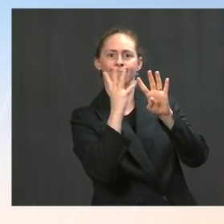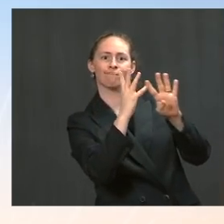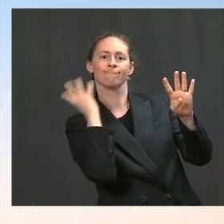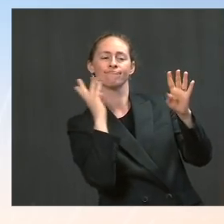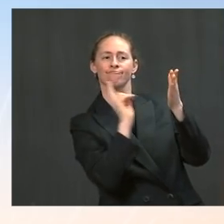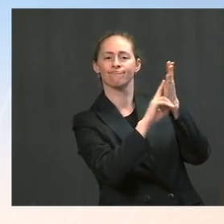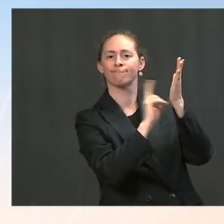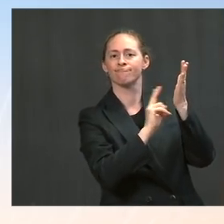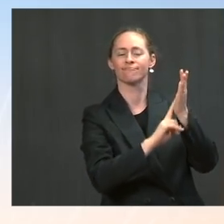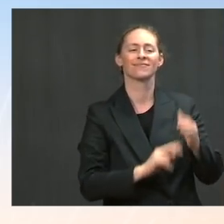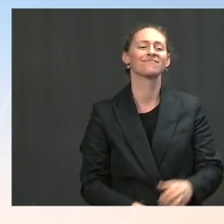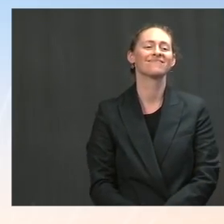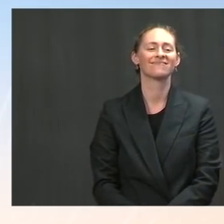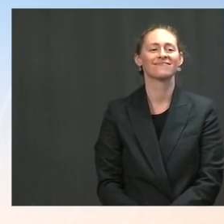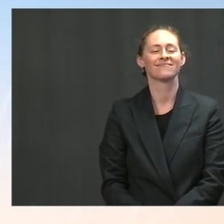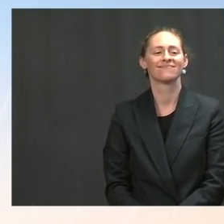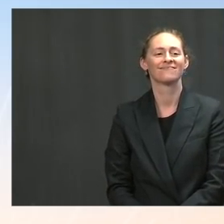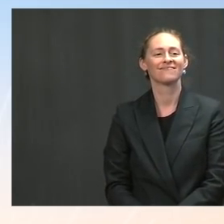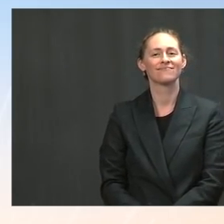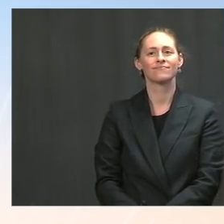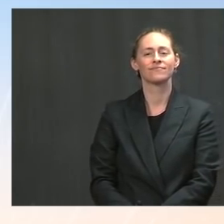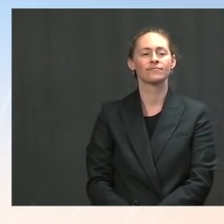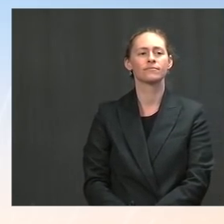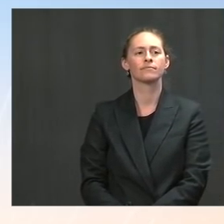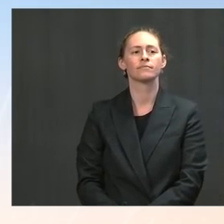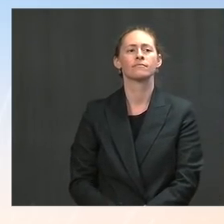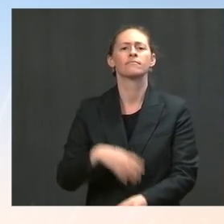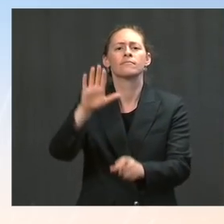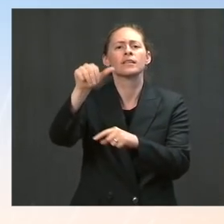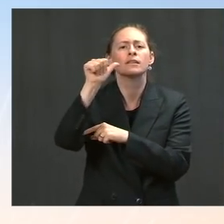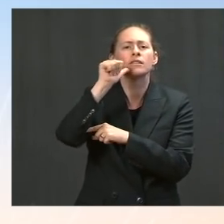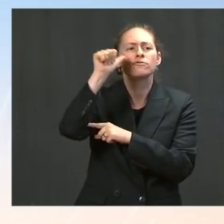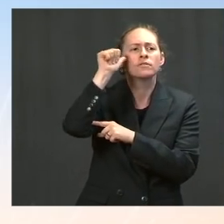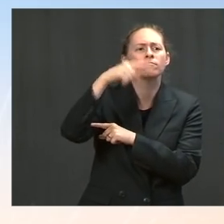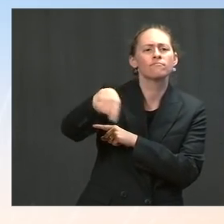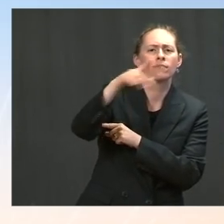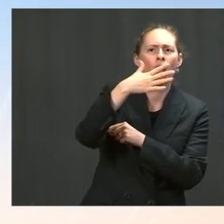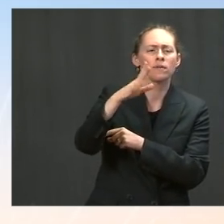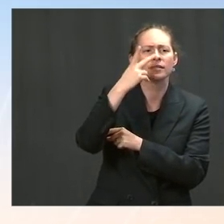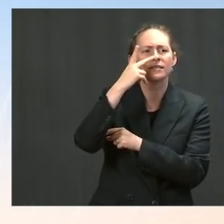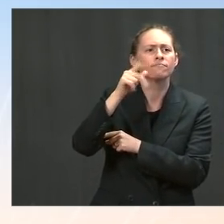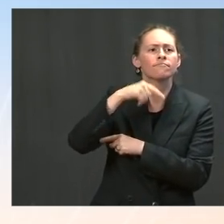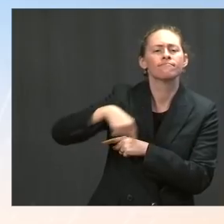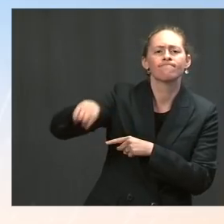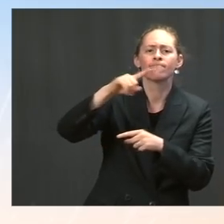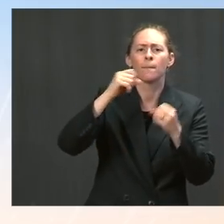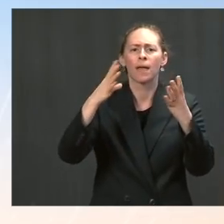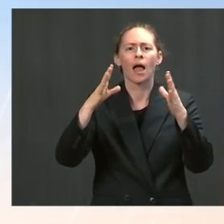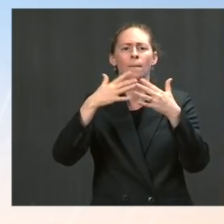leveraging robust paid media, increased community outreach, and more to get Americans signed up. This President Biden is urging Americans